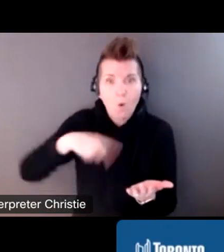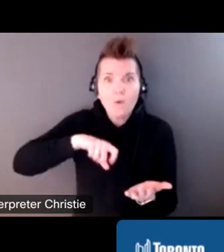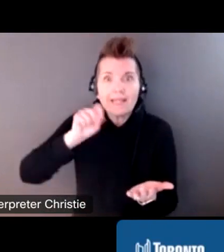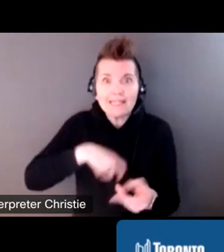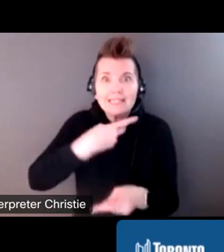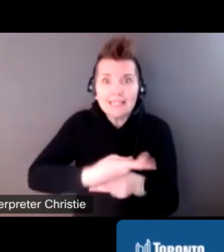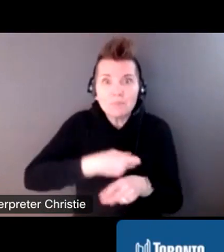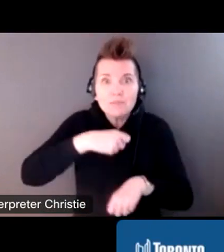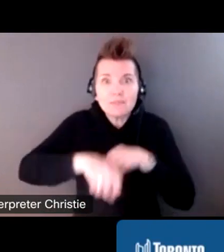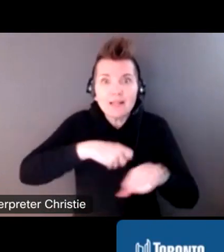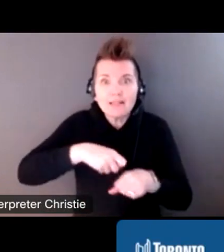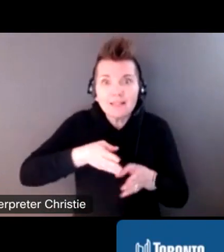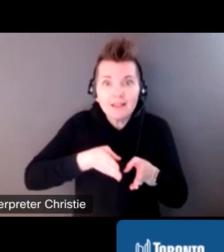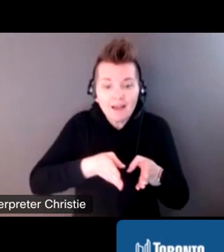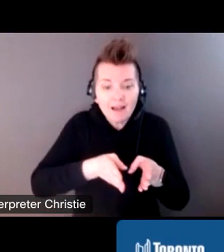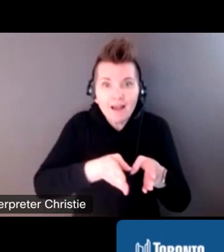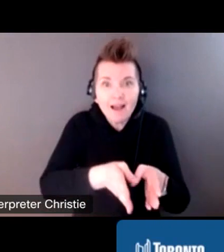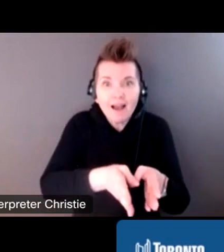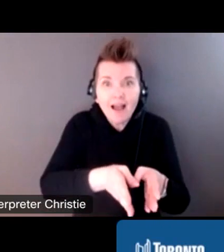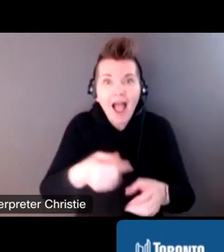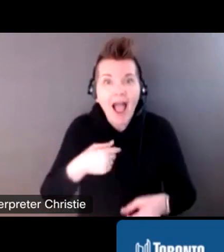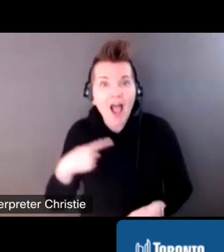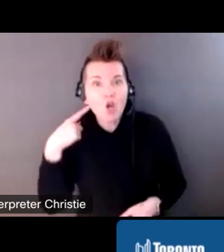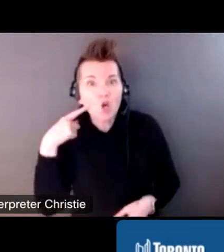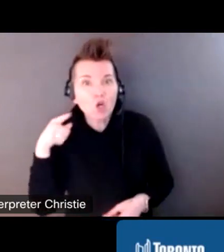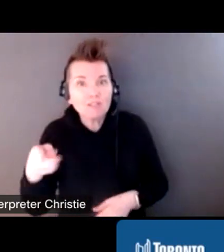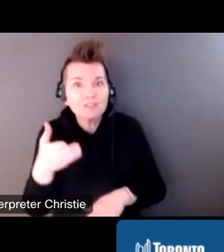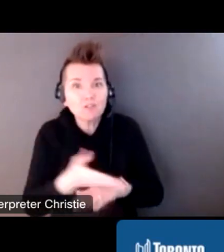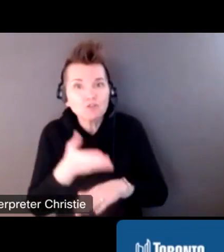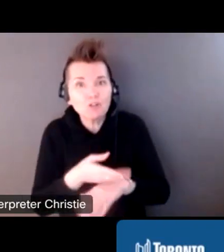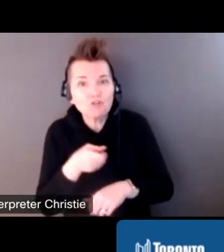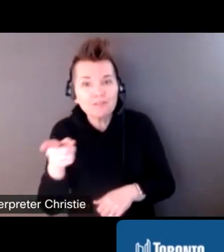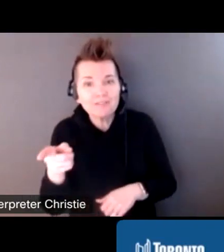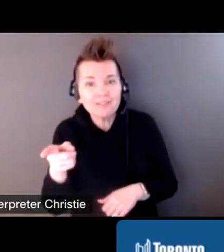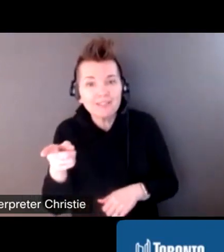when I heard the nature of the construction, there are various stages in that work zone